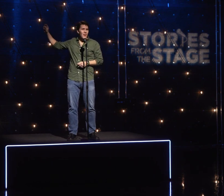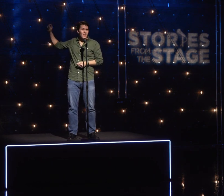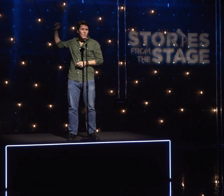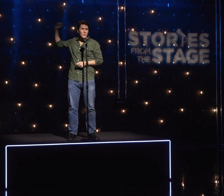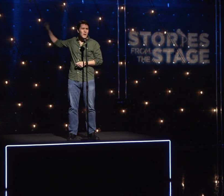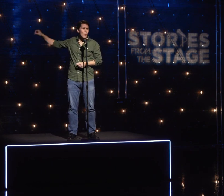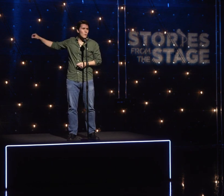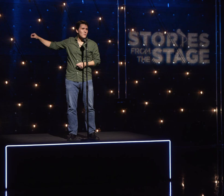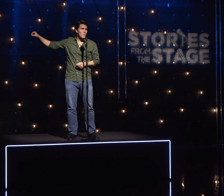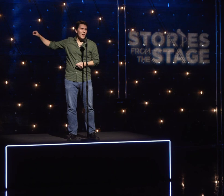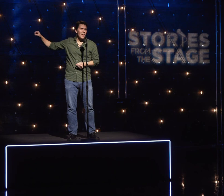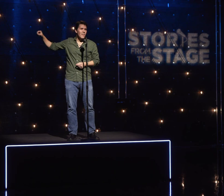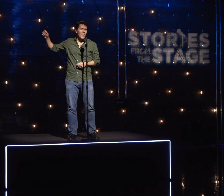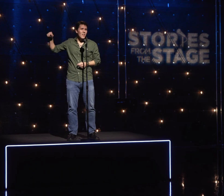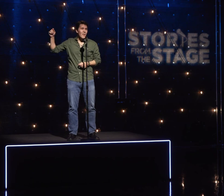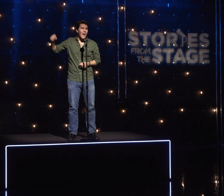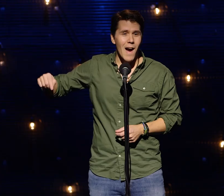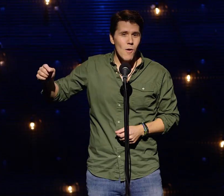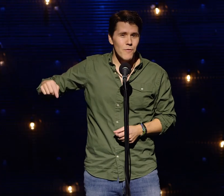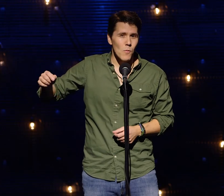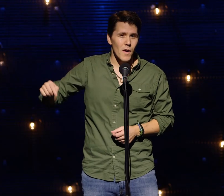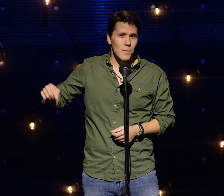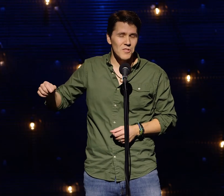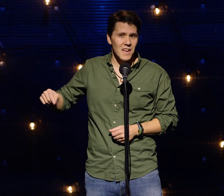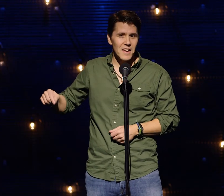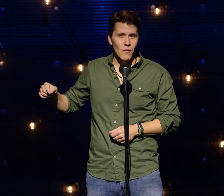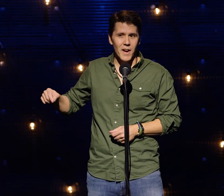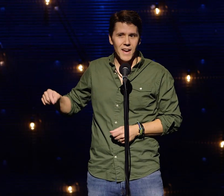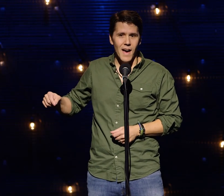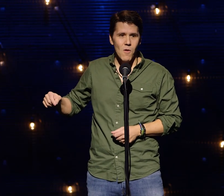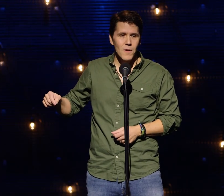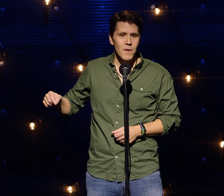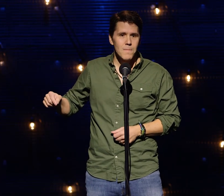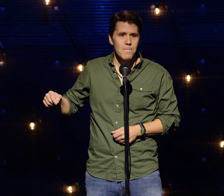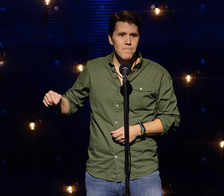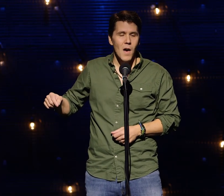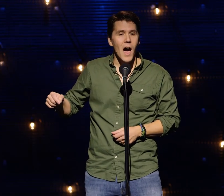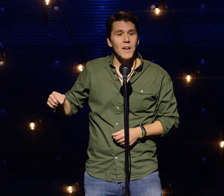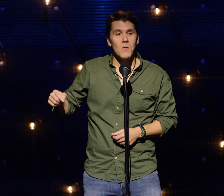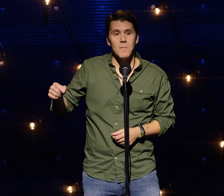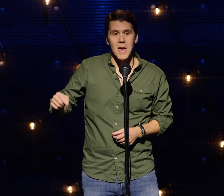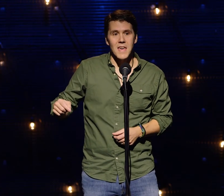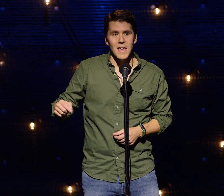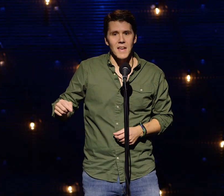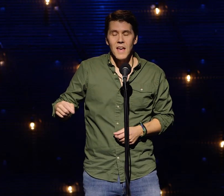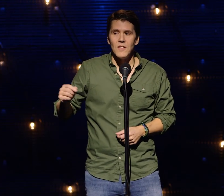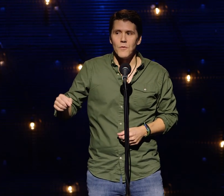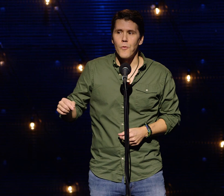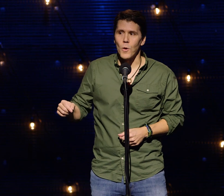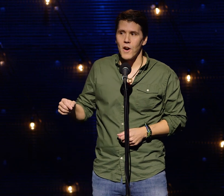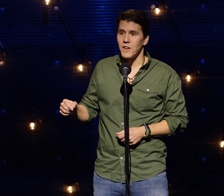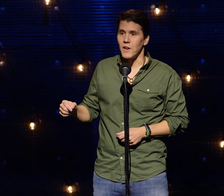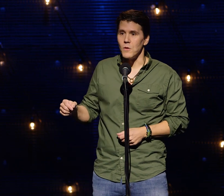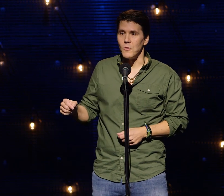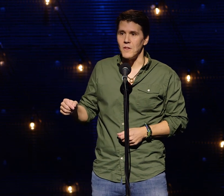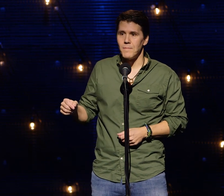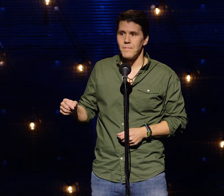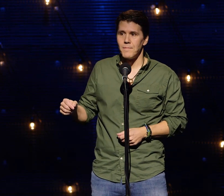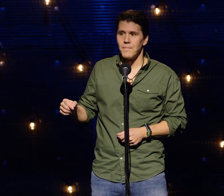another three quarters of a mile, another hour from where I'm standing right now, I know that making it is a foregone conclusion.